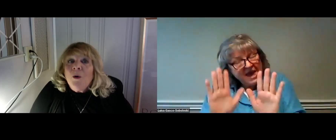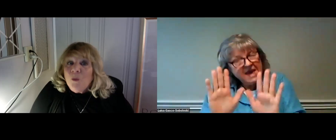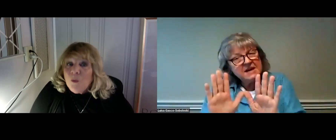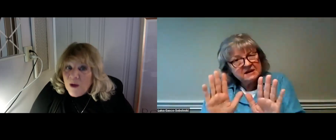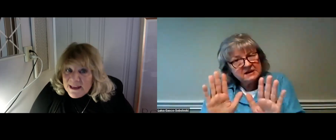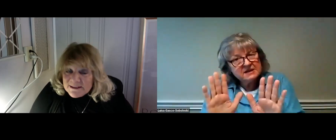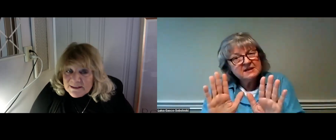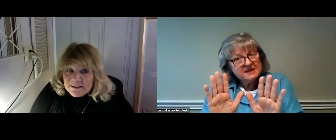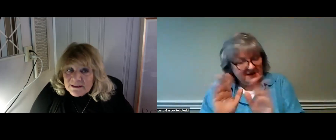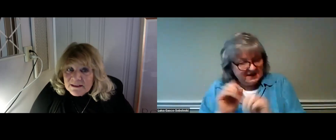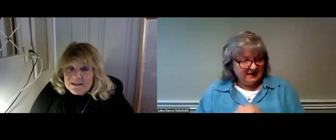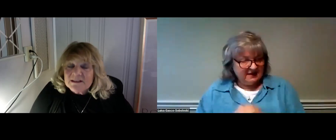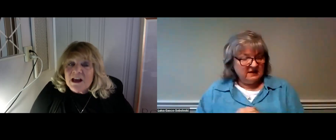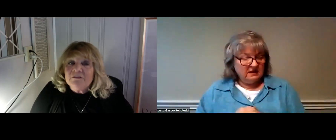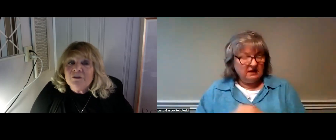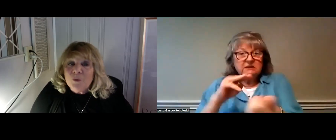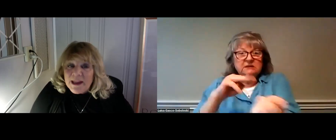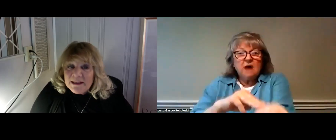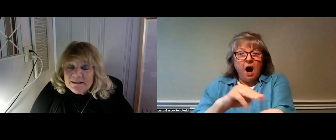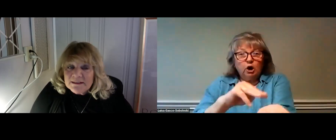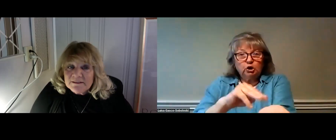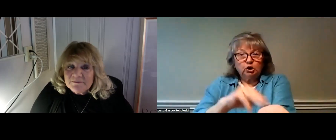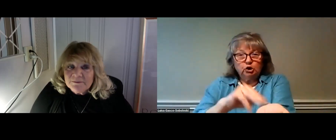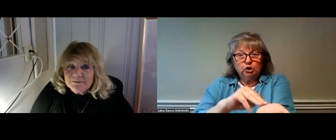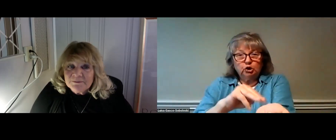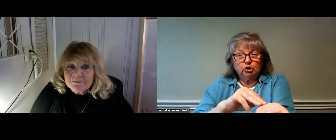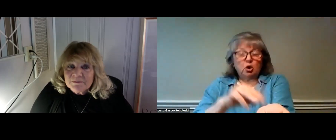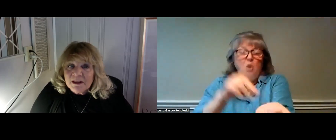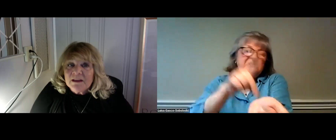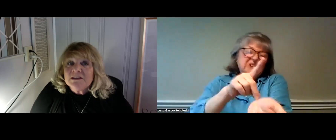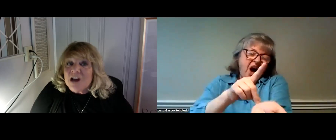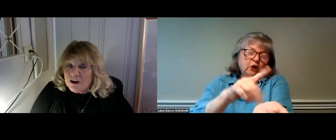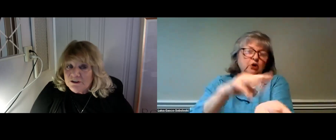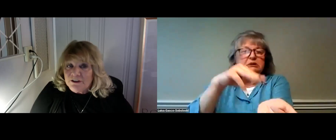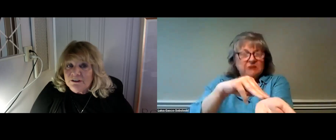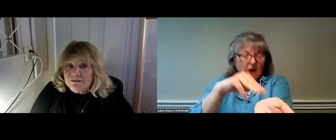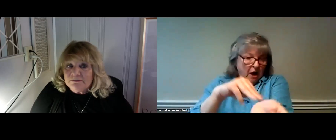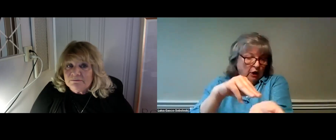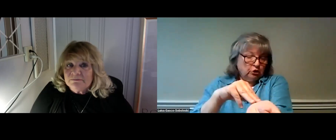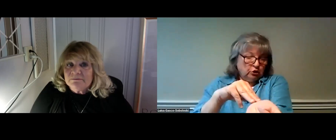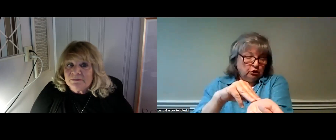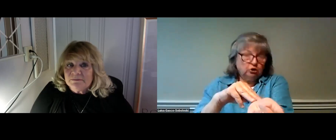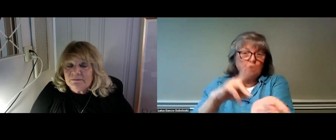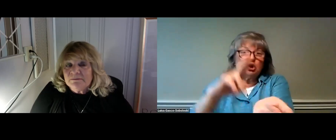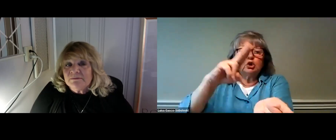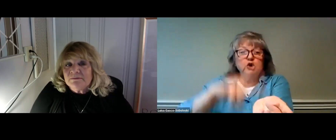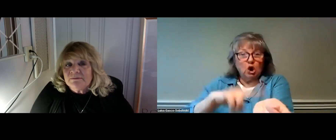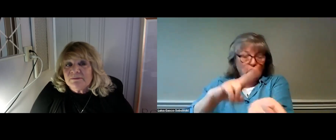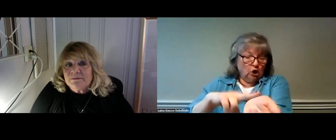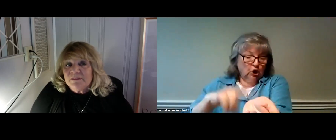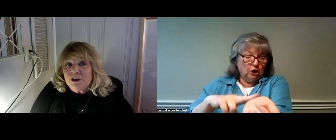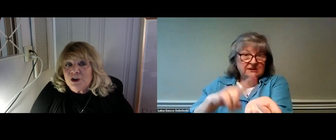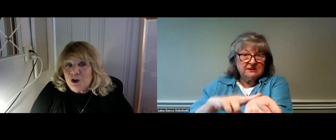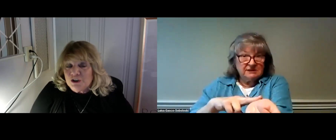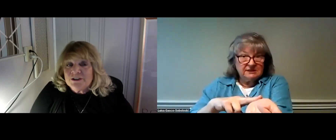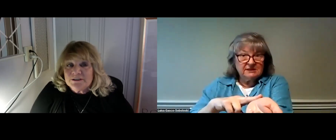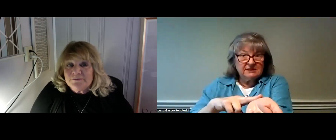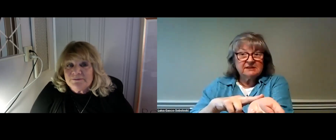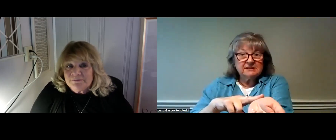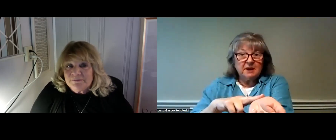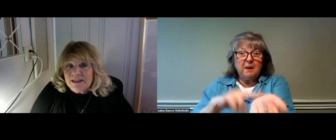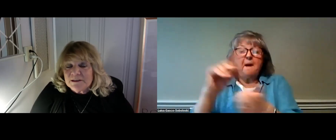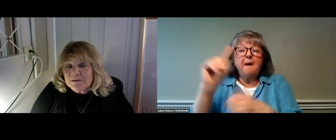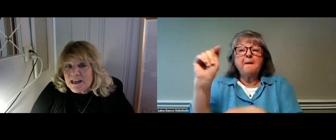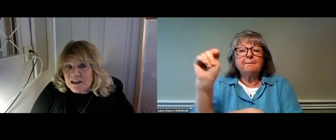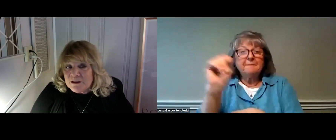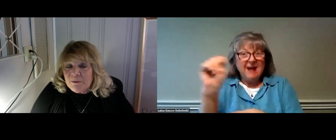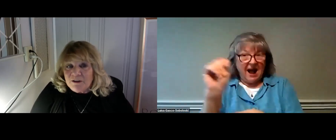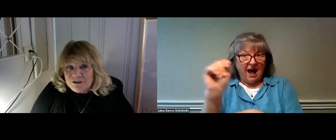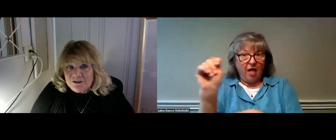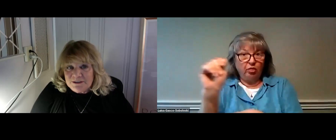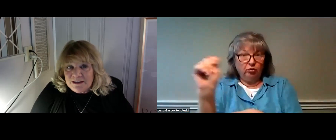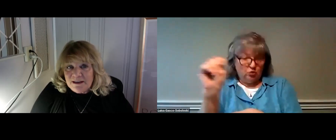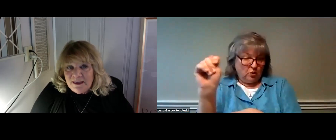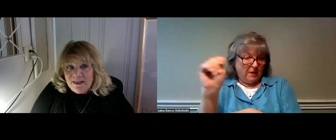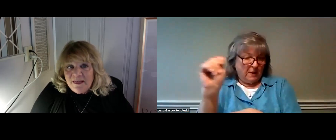Wait. - The sign for wait. - Doctor. - Nurse. That's taking the pulse, you see.